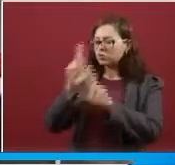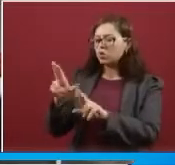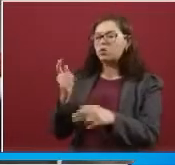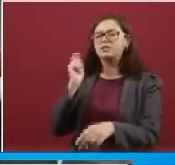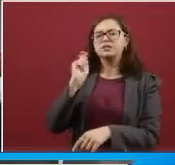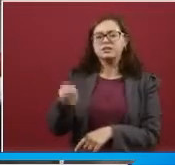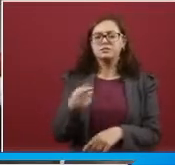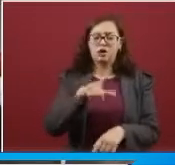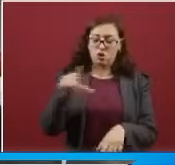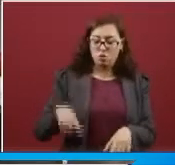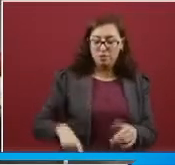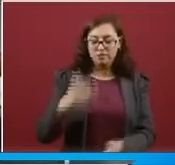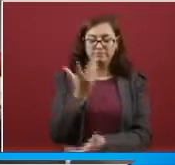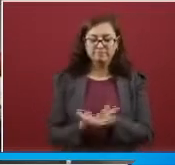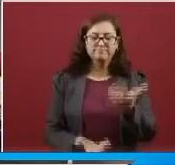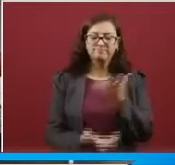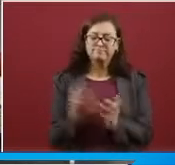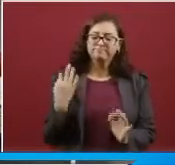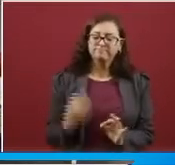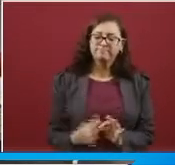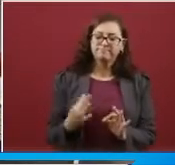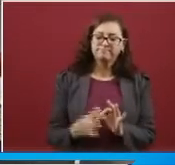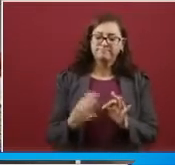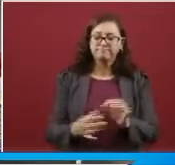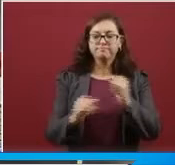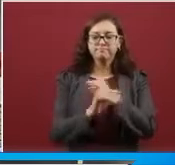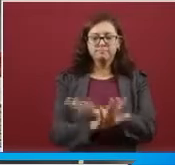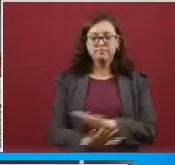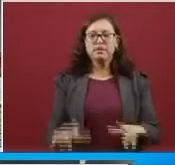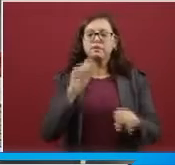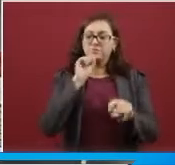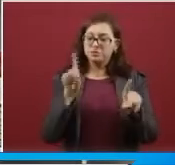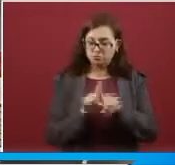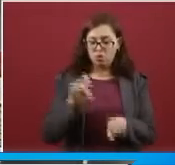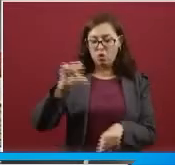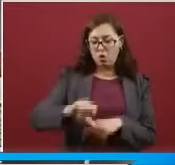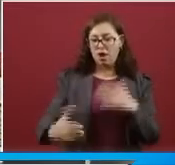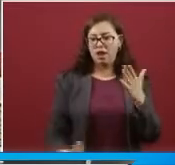and document the impact of public policies on the transformation of the national reality